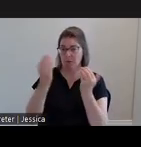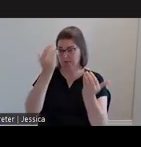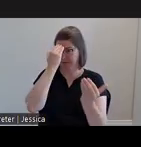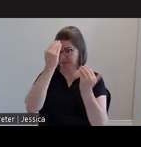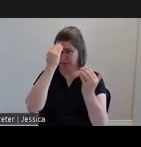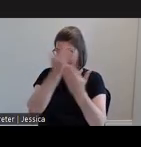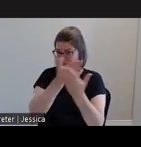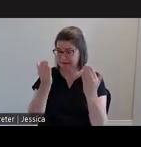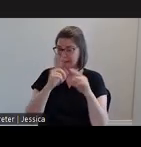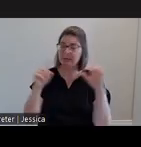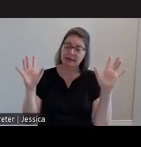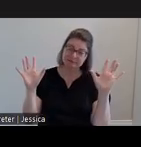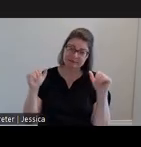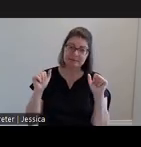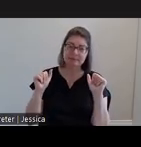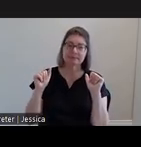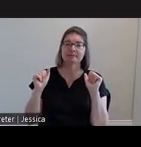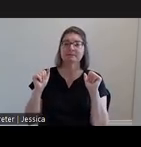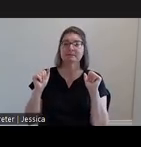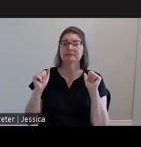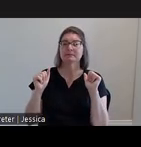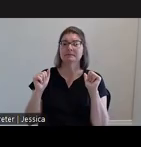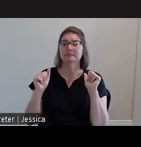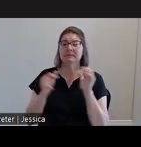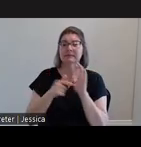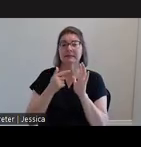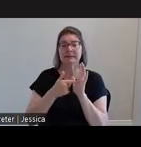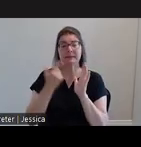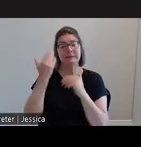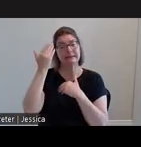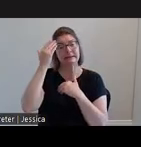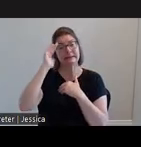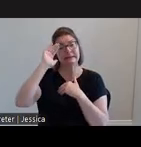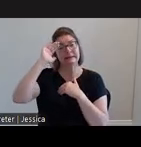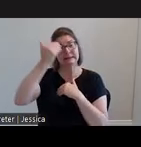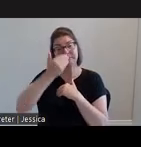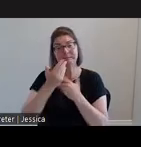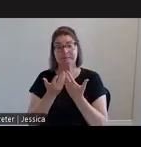But sometimes things that might come across as, someone not listening,